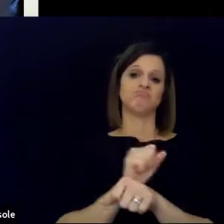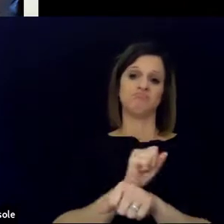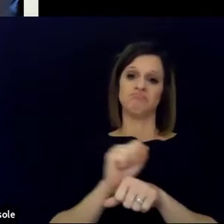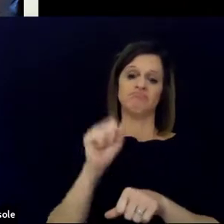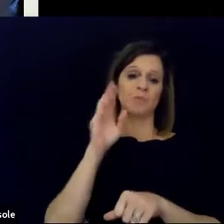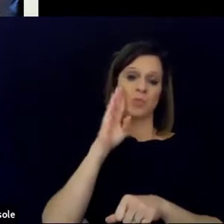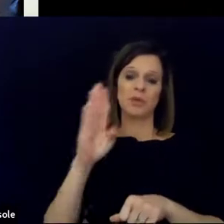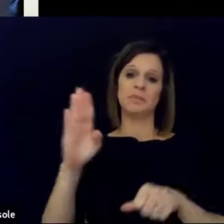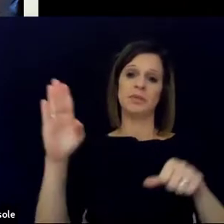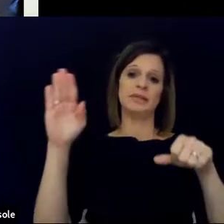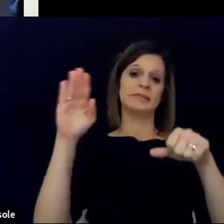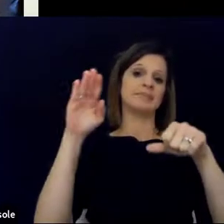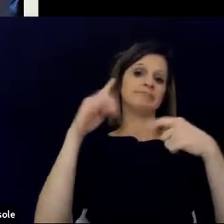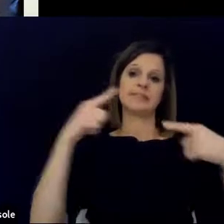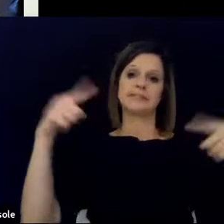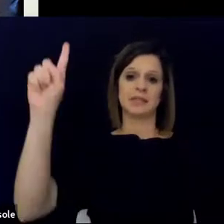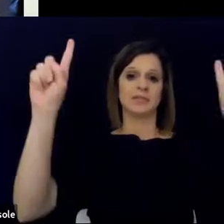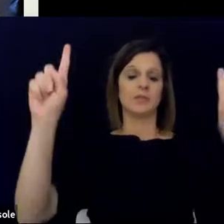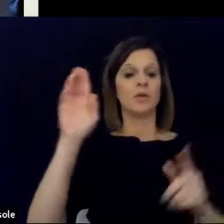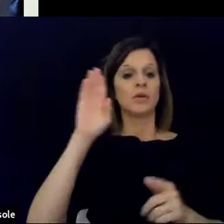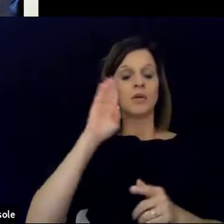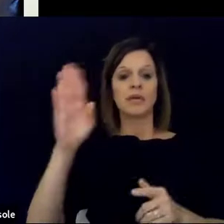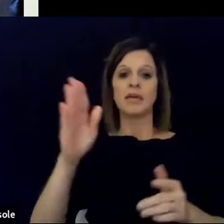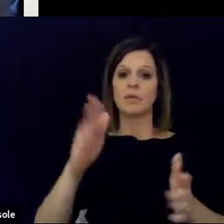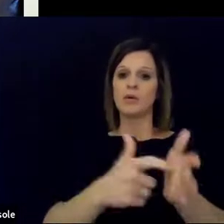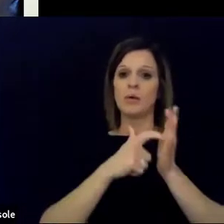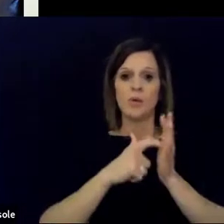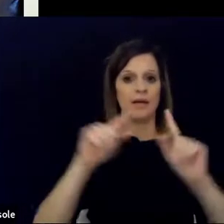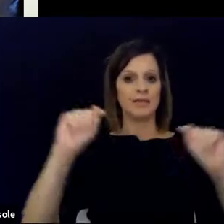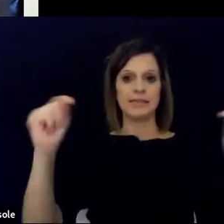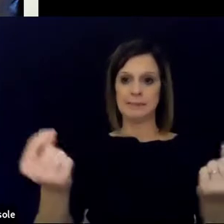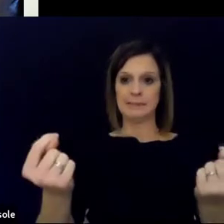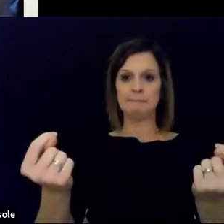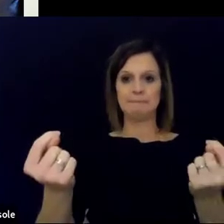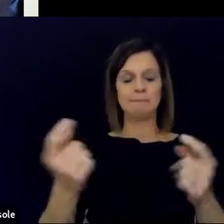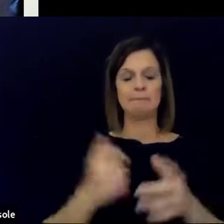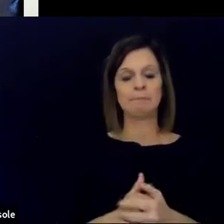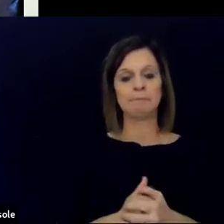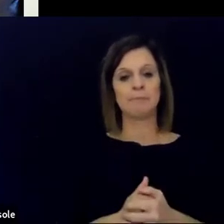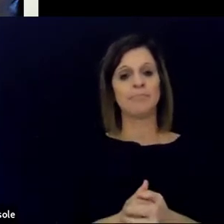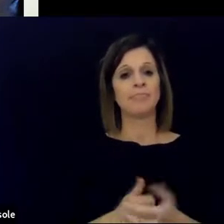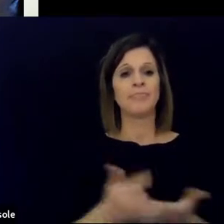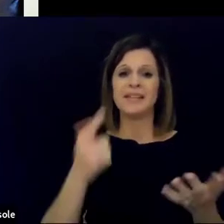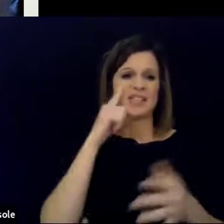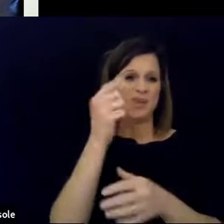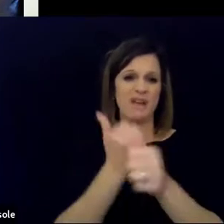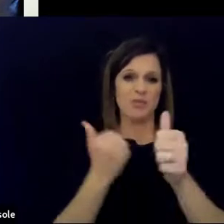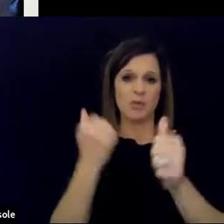It's gonna take a village, and it's a village even for everybody out there in today's society.